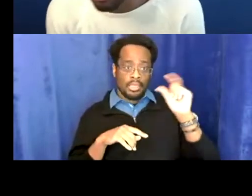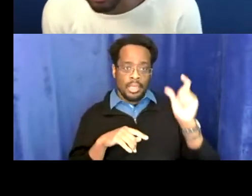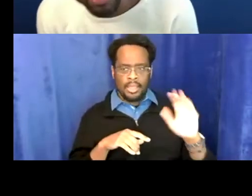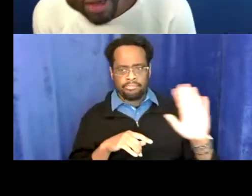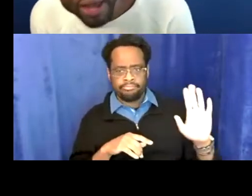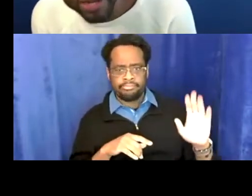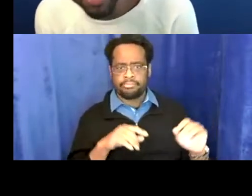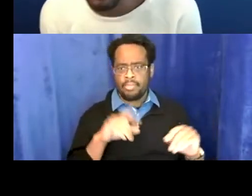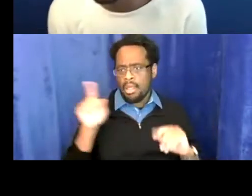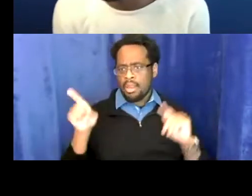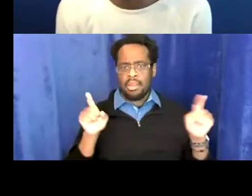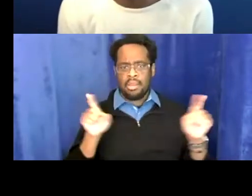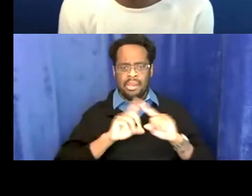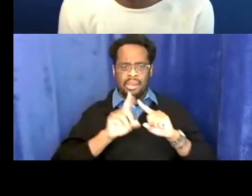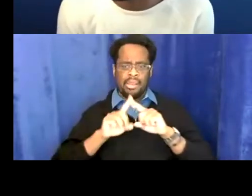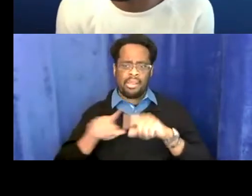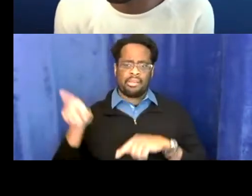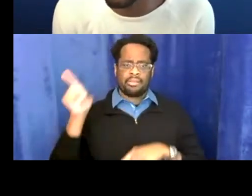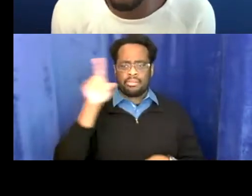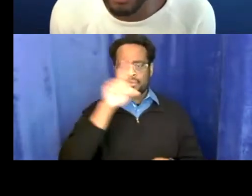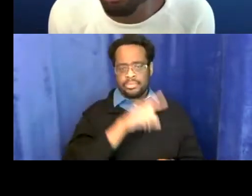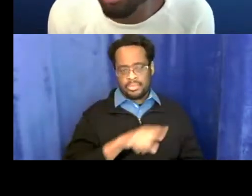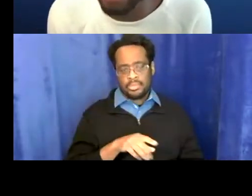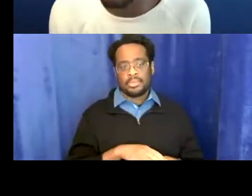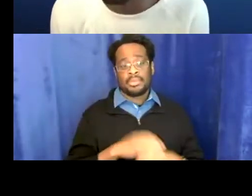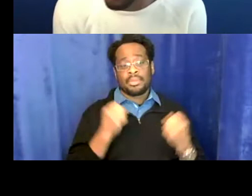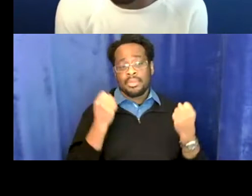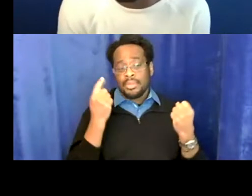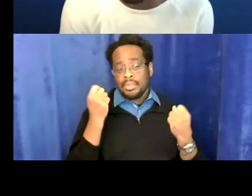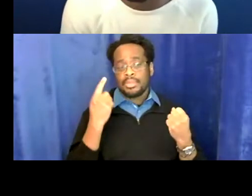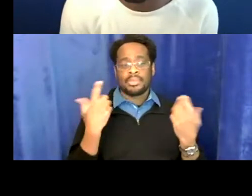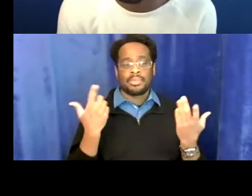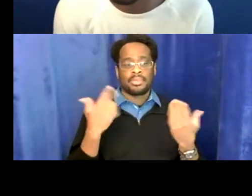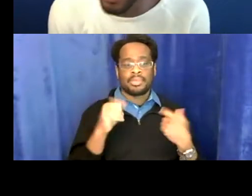know that. If you go to Italy, they have theirs. So every country has their own way of signing.